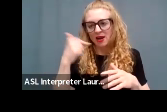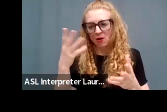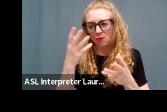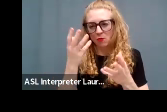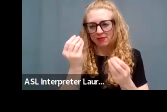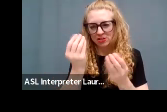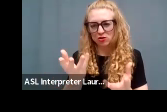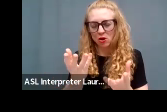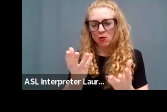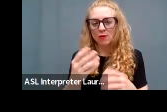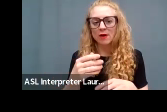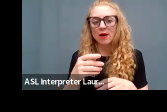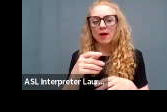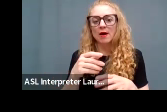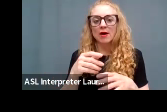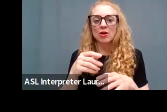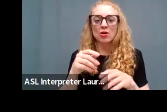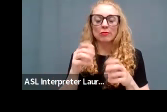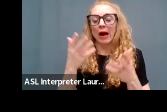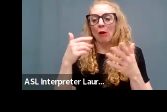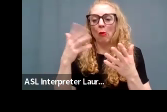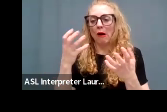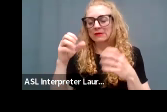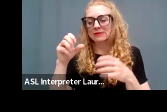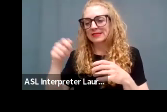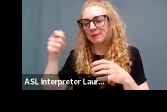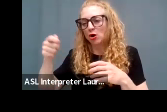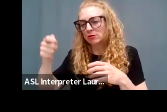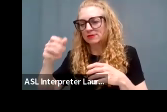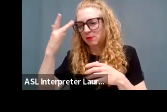a you know Smart Switch in the hallway so I can turn that light on as well I didn't think